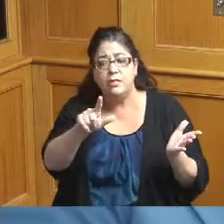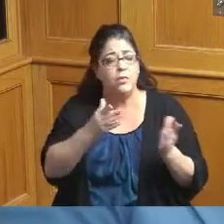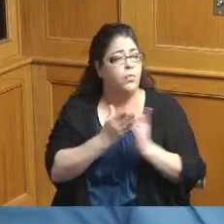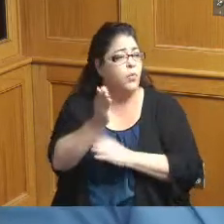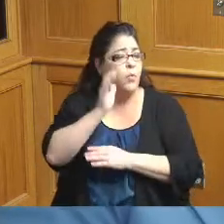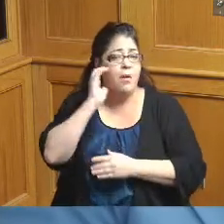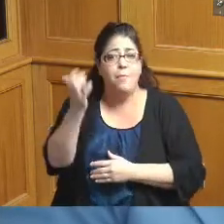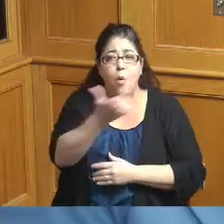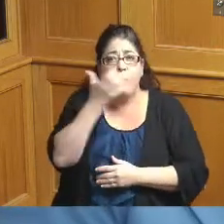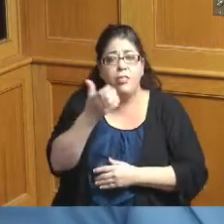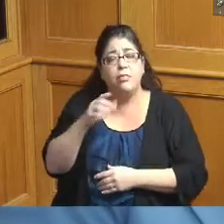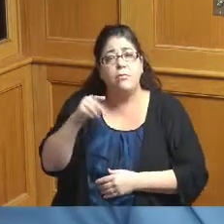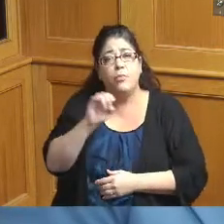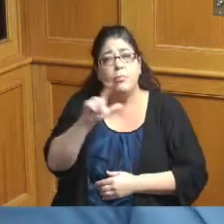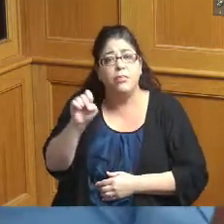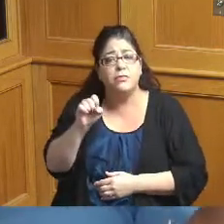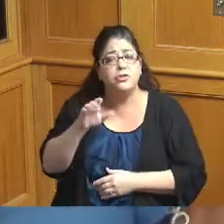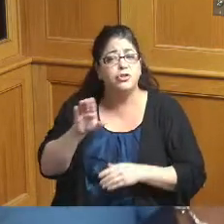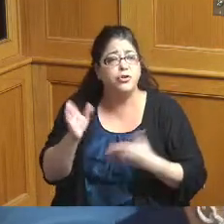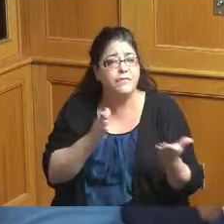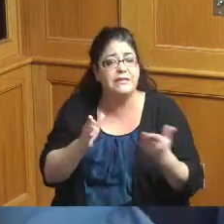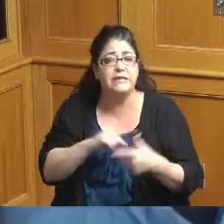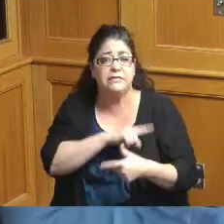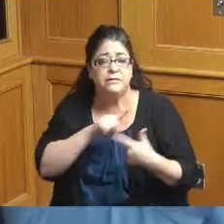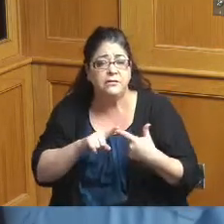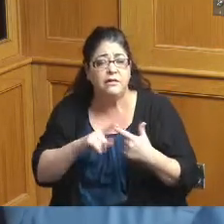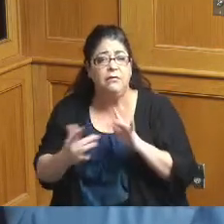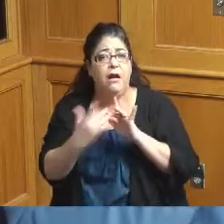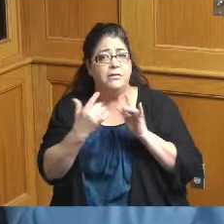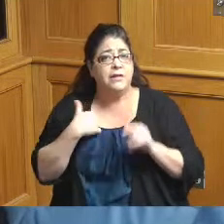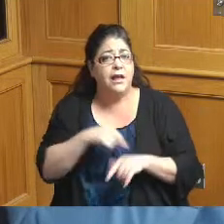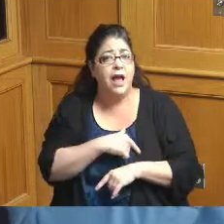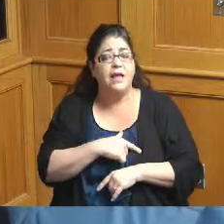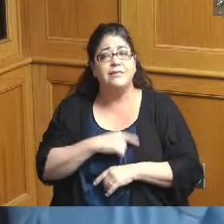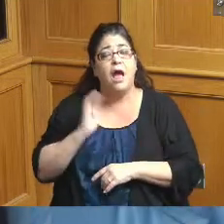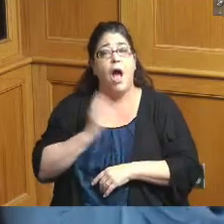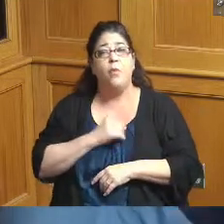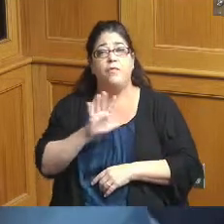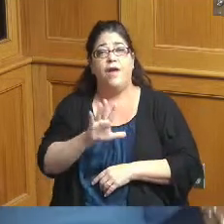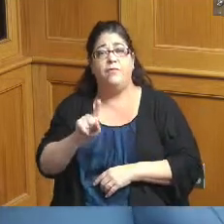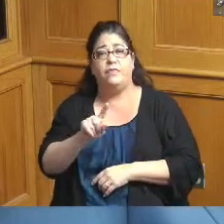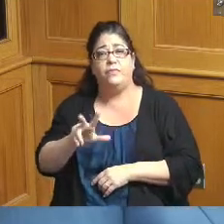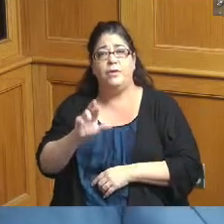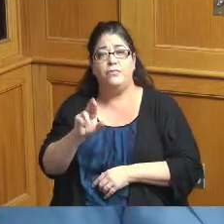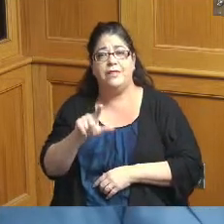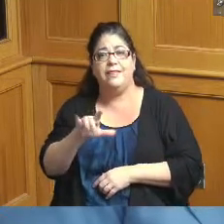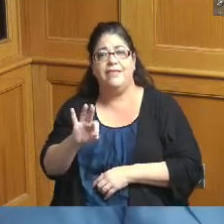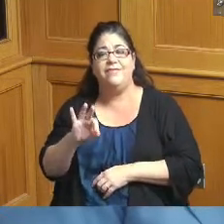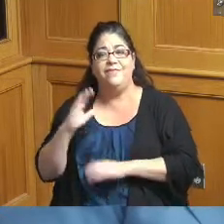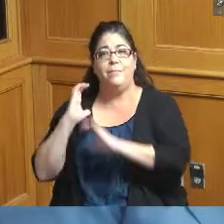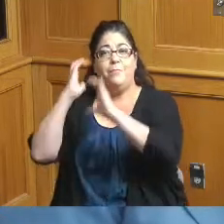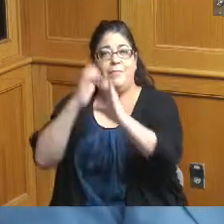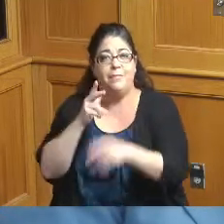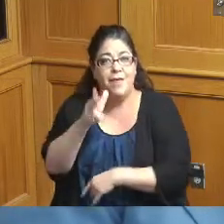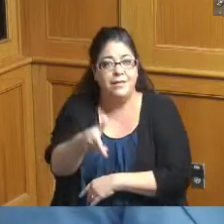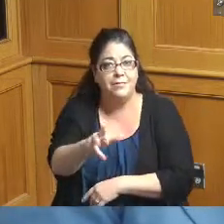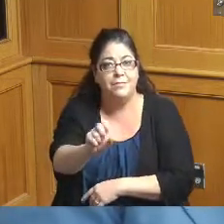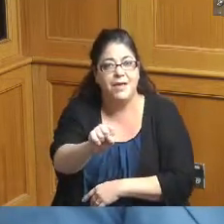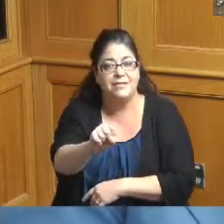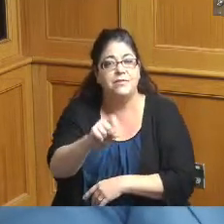services with the 513 Relief that will expand Beyond American Rescue only or whether they're